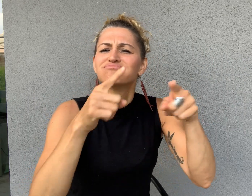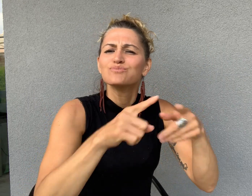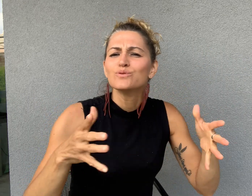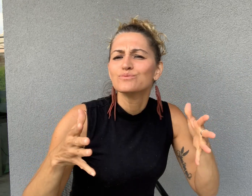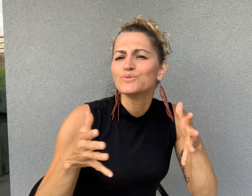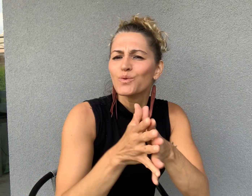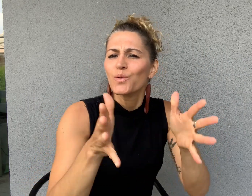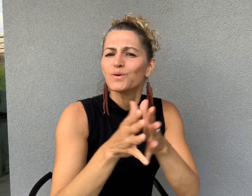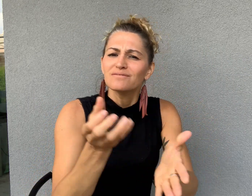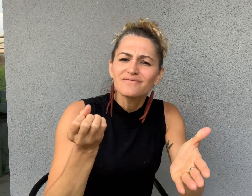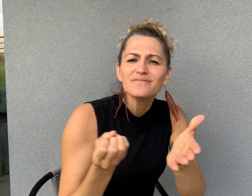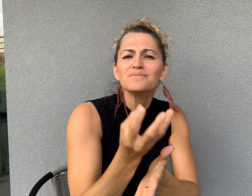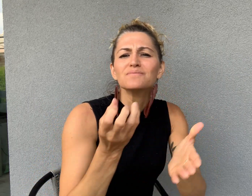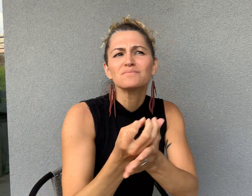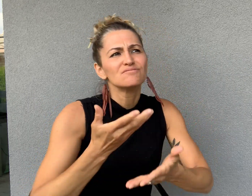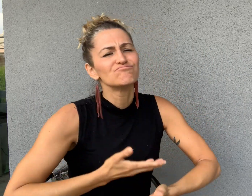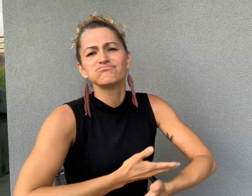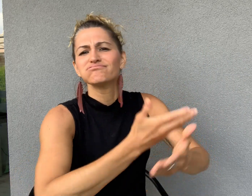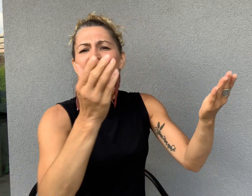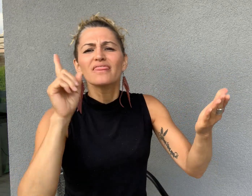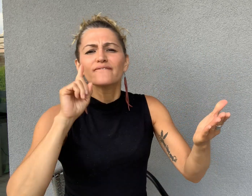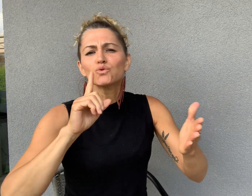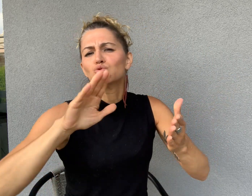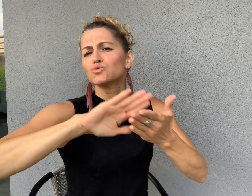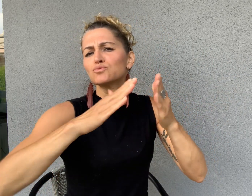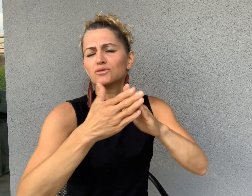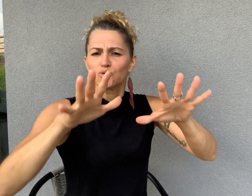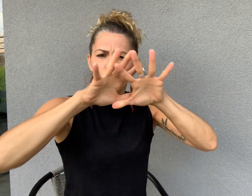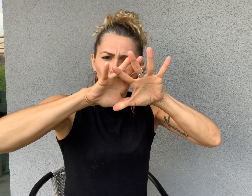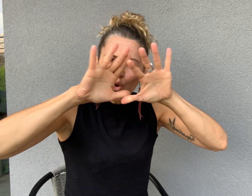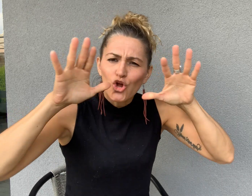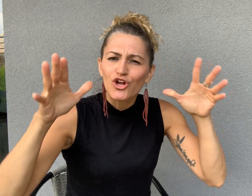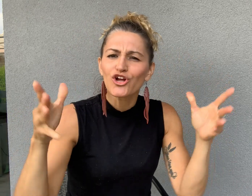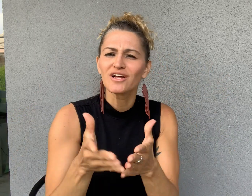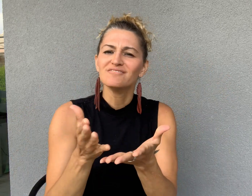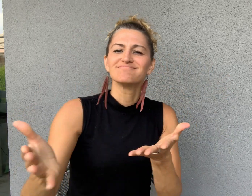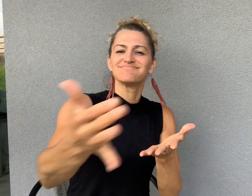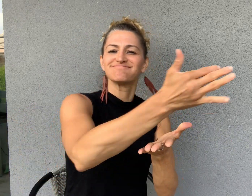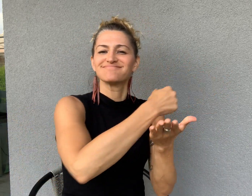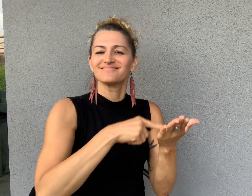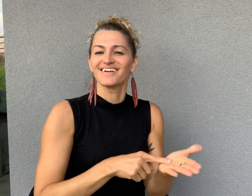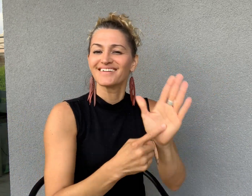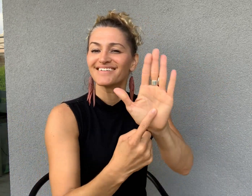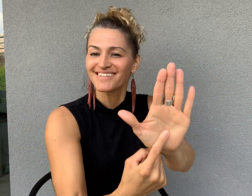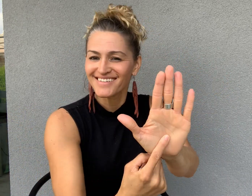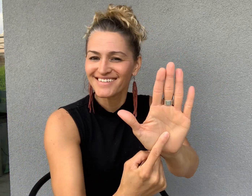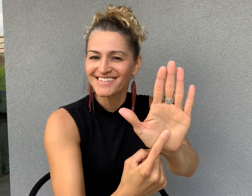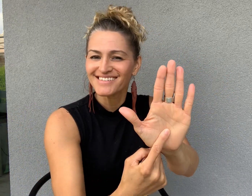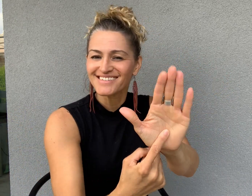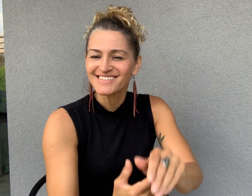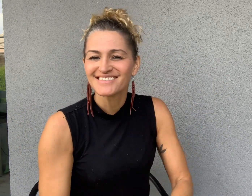about the Deaf community around the world!